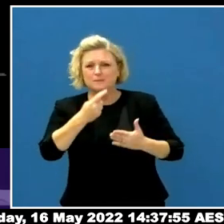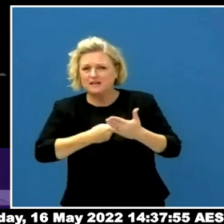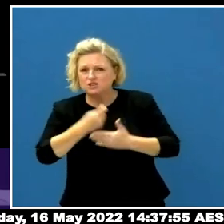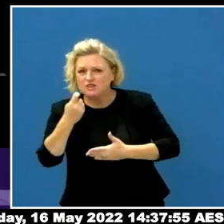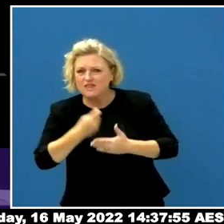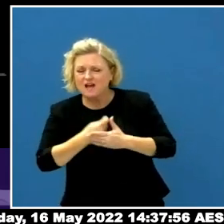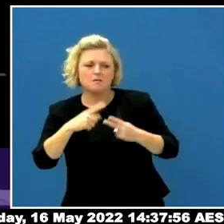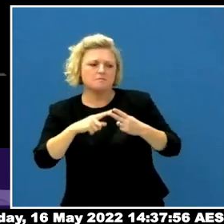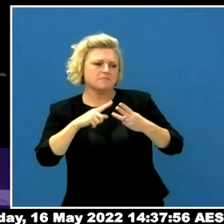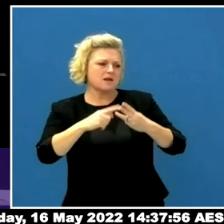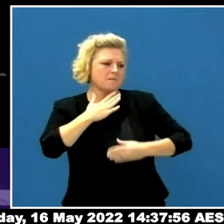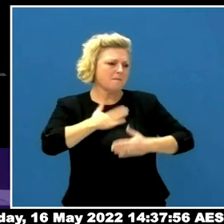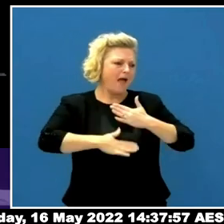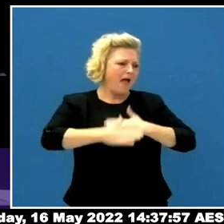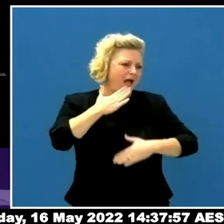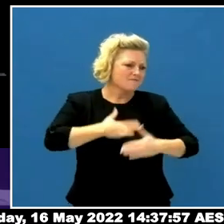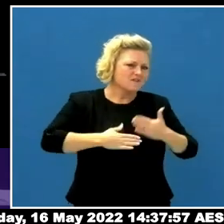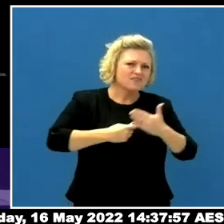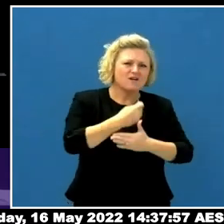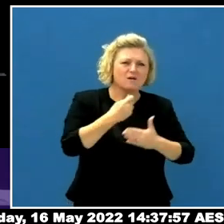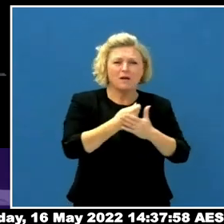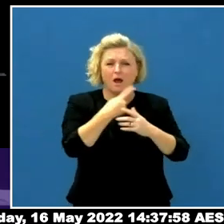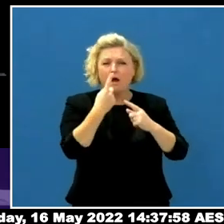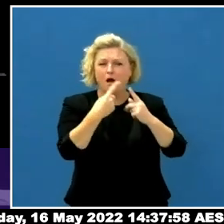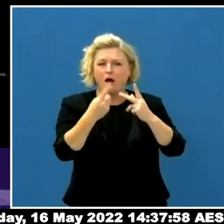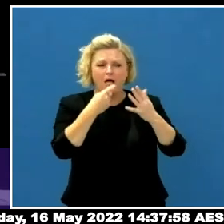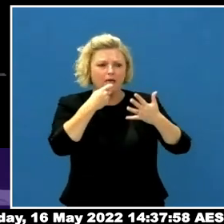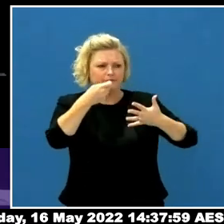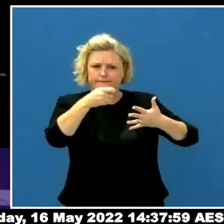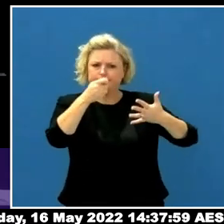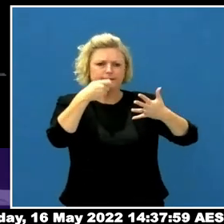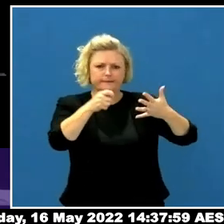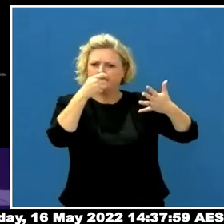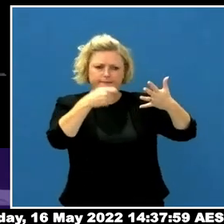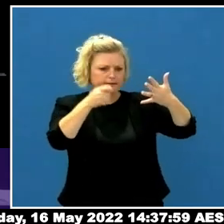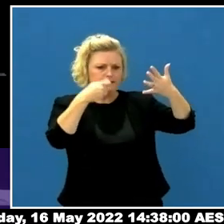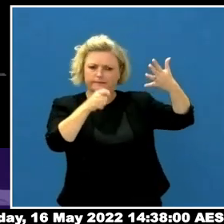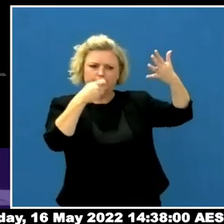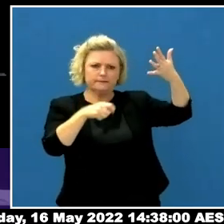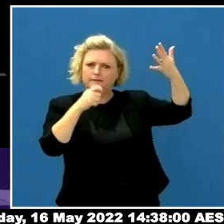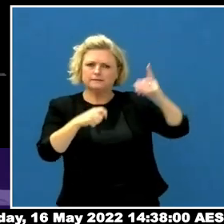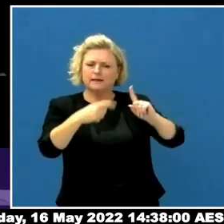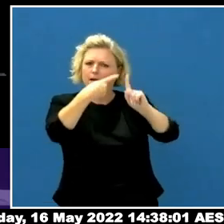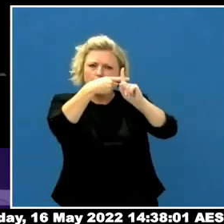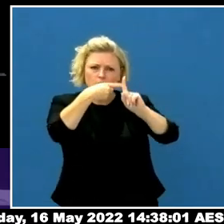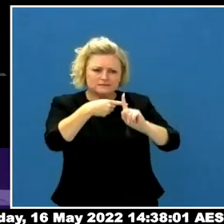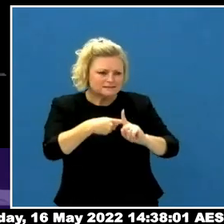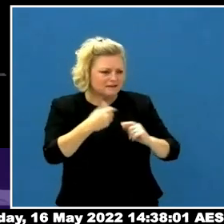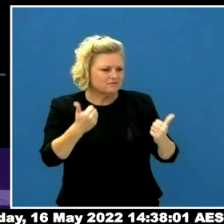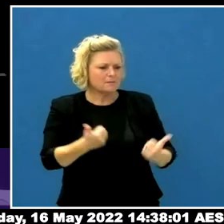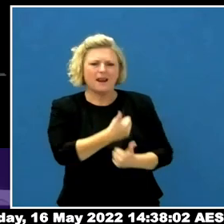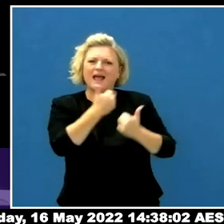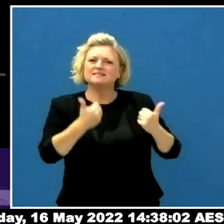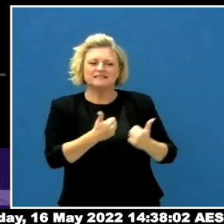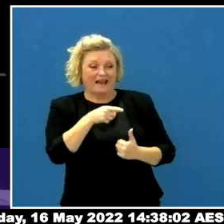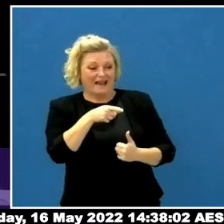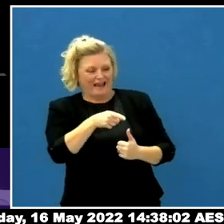So there's a whole team working with Simon. His independent skills are coming along a lot better.